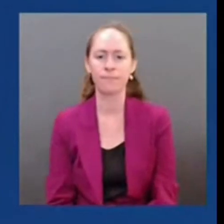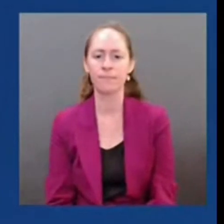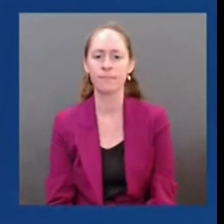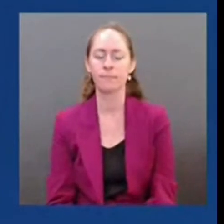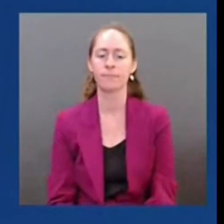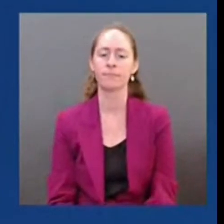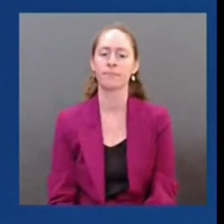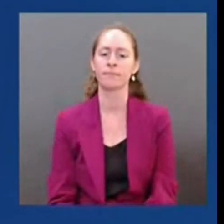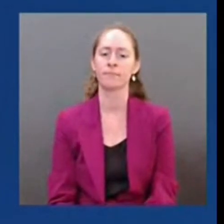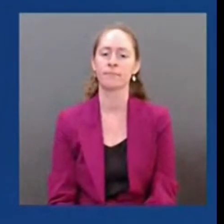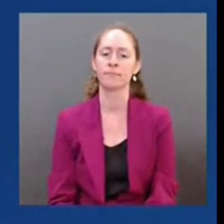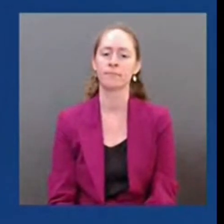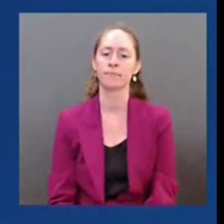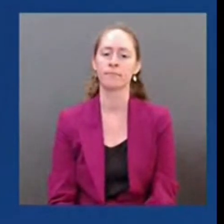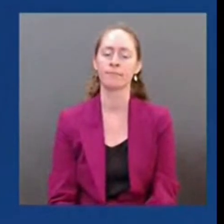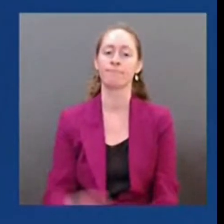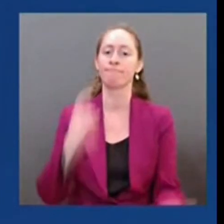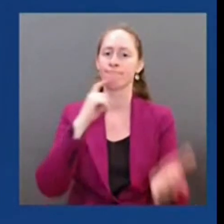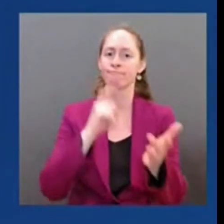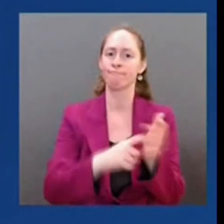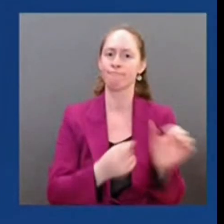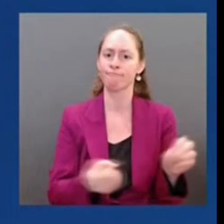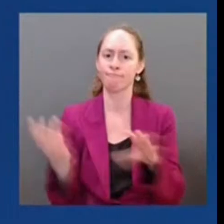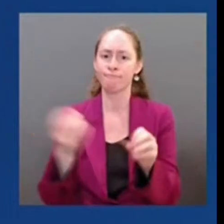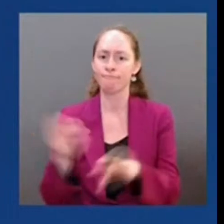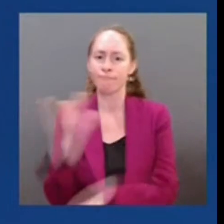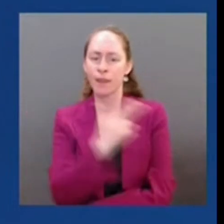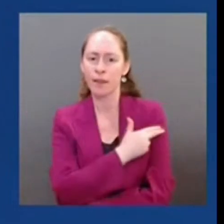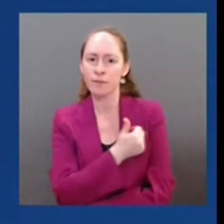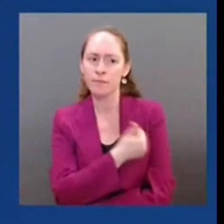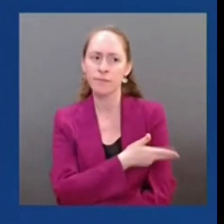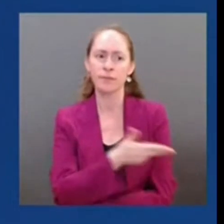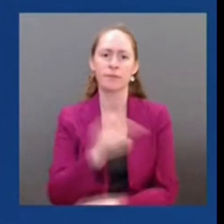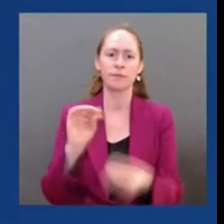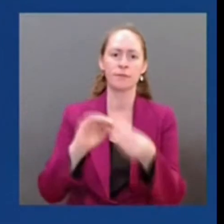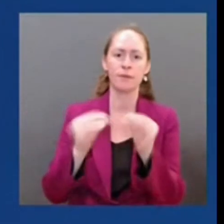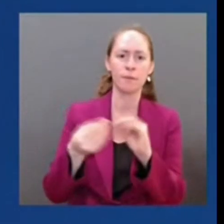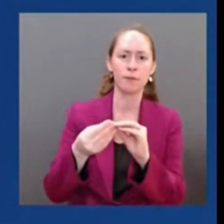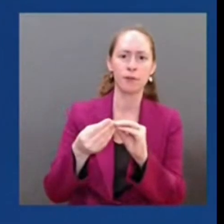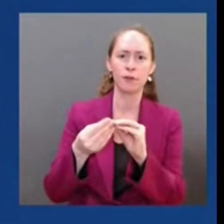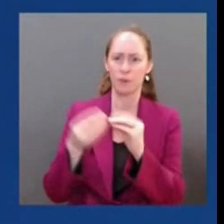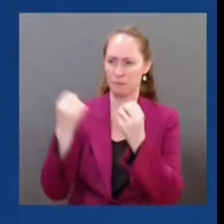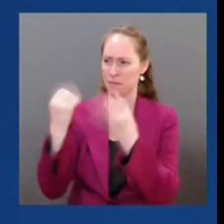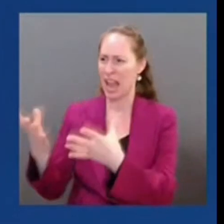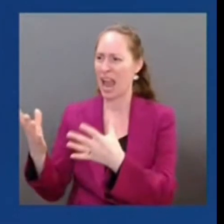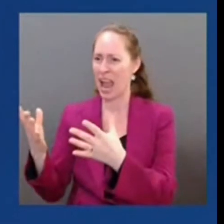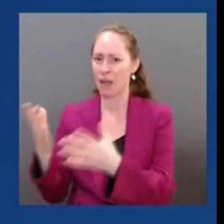THAN ARE RECORDED CASES, THE DISCREPANCY OR RATIO BETWEEN